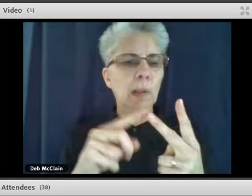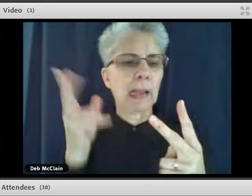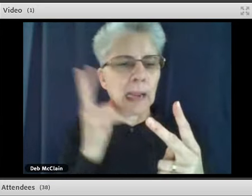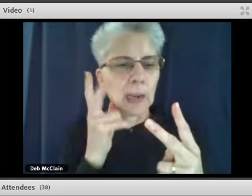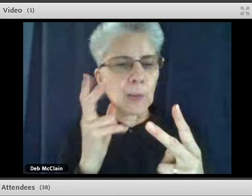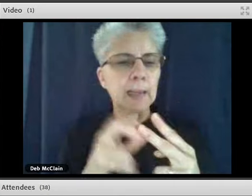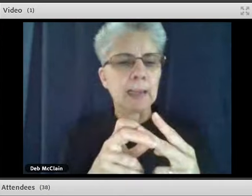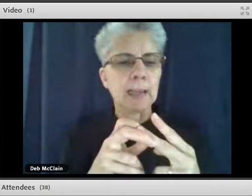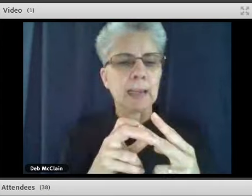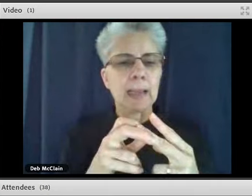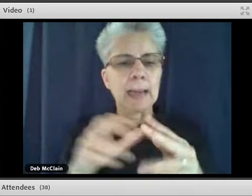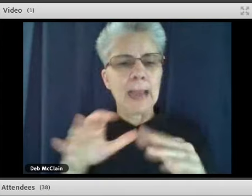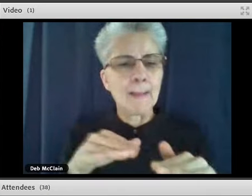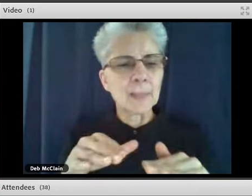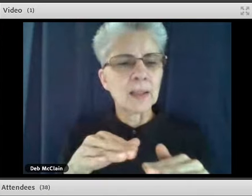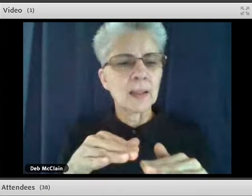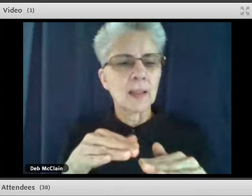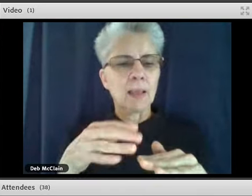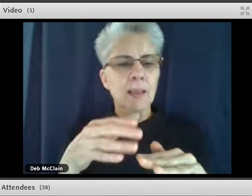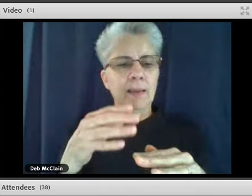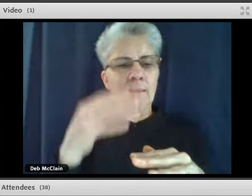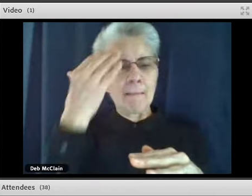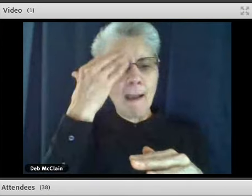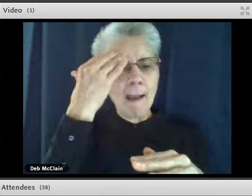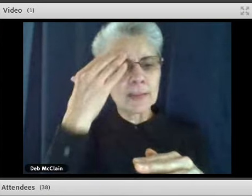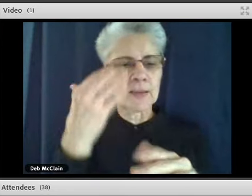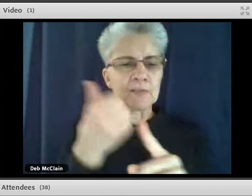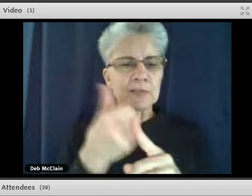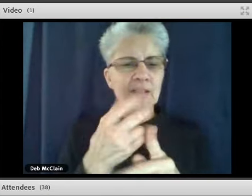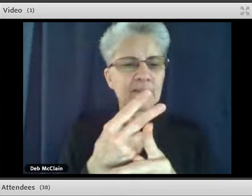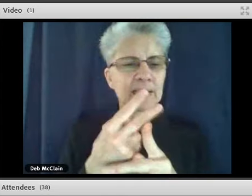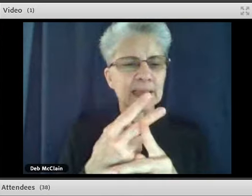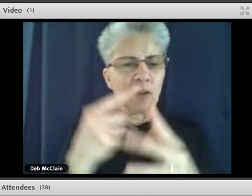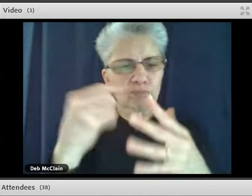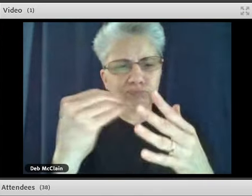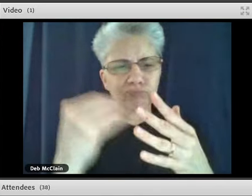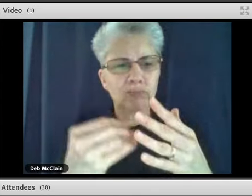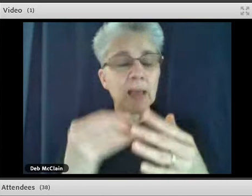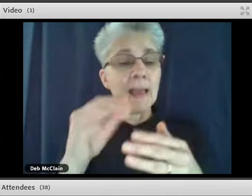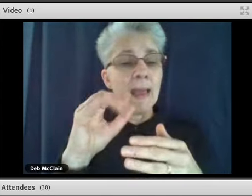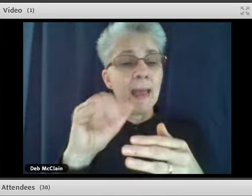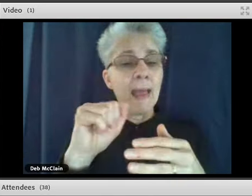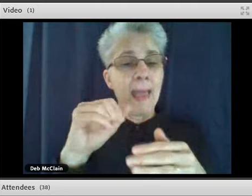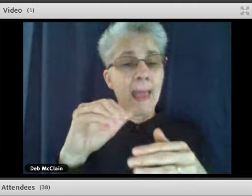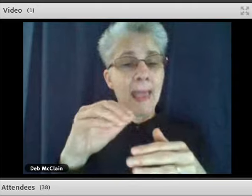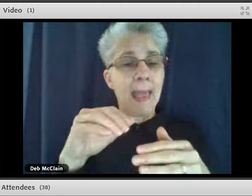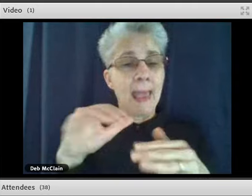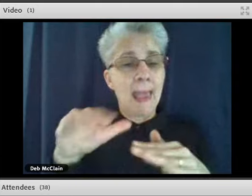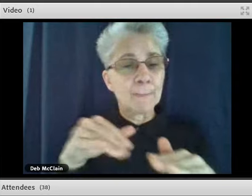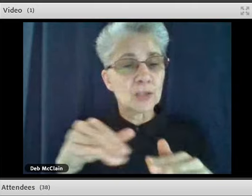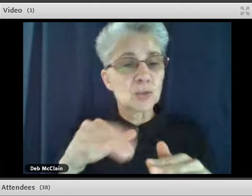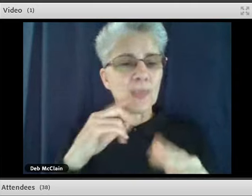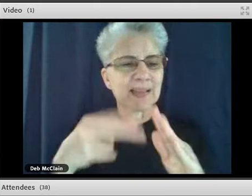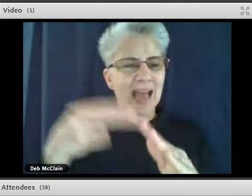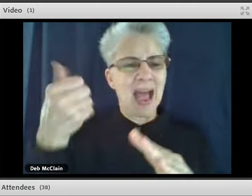ambulatory, cognitive, self-care. So, you can see, you know, ambulatory disabilities is one of the highest.